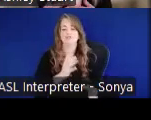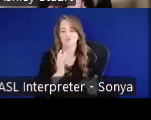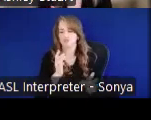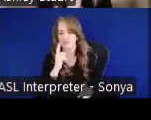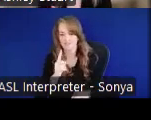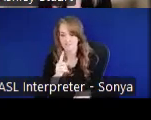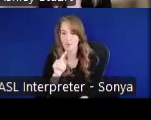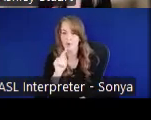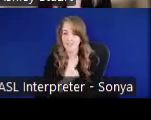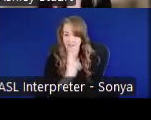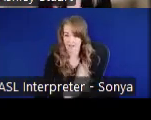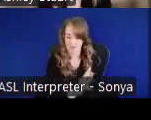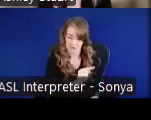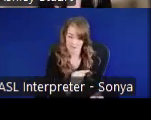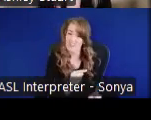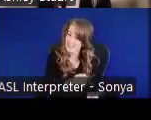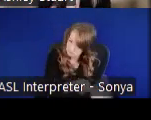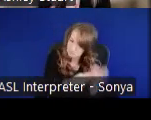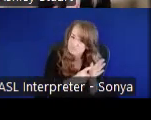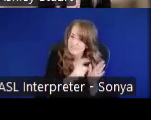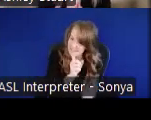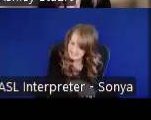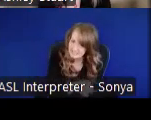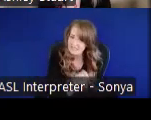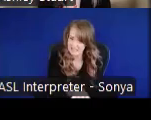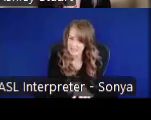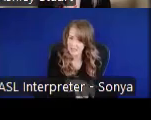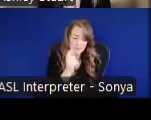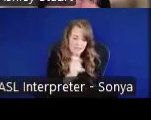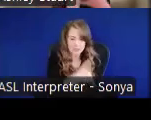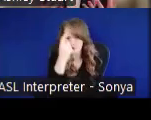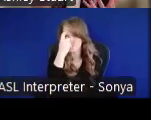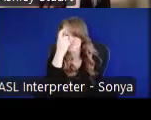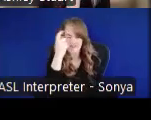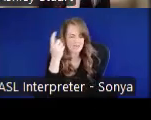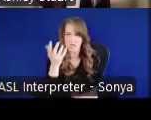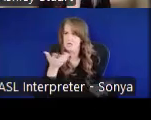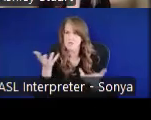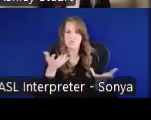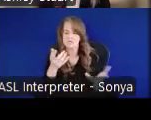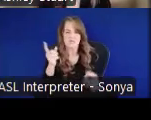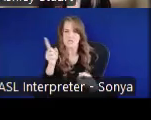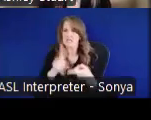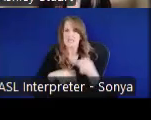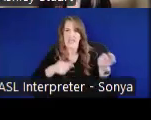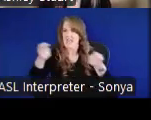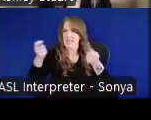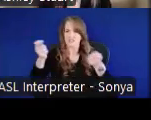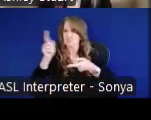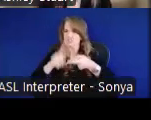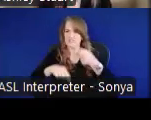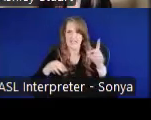necessity for them, because it's something that their brain just doesn't quite have the ability to do independently yet.